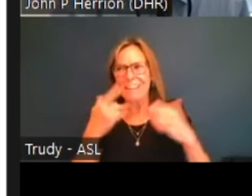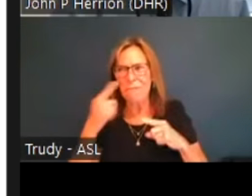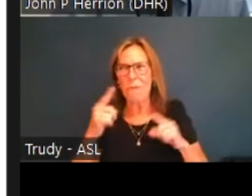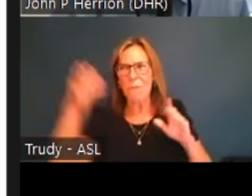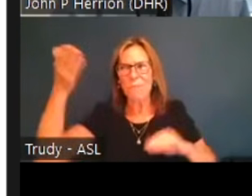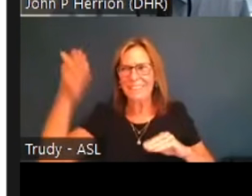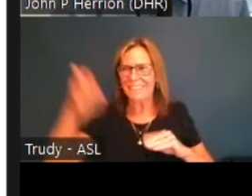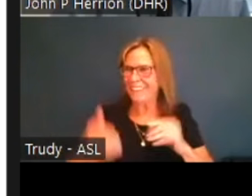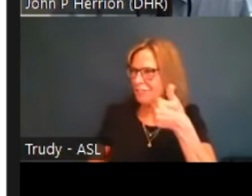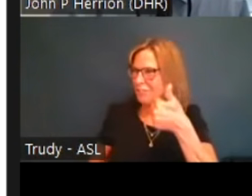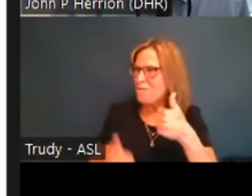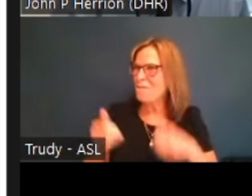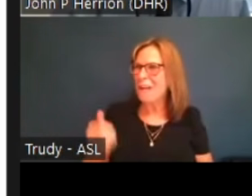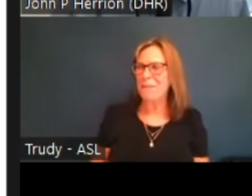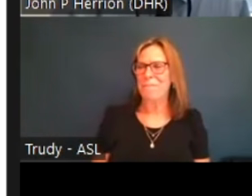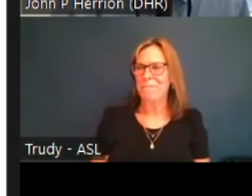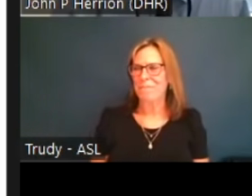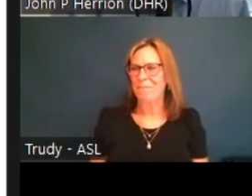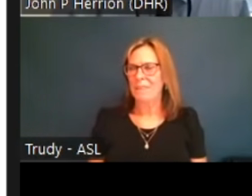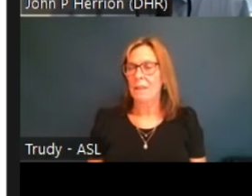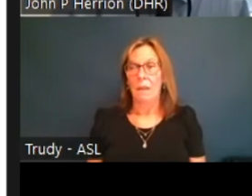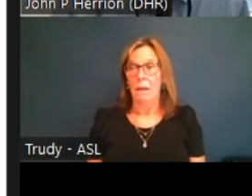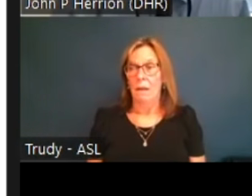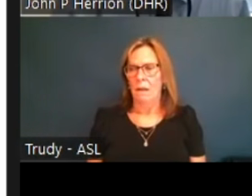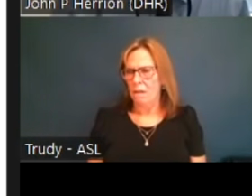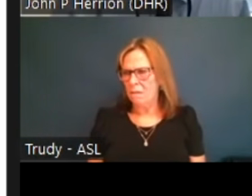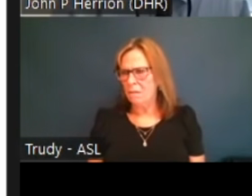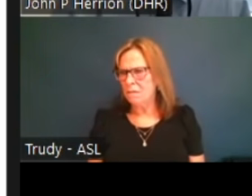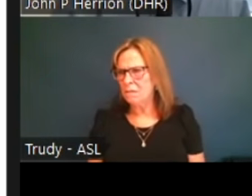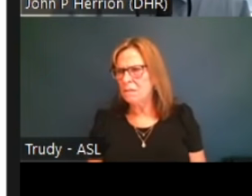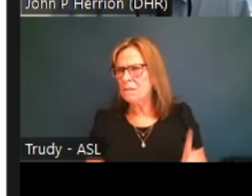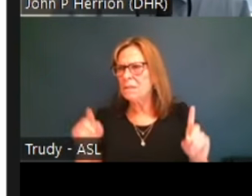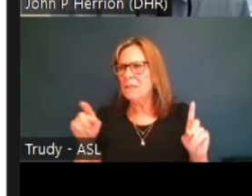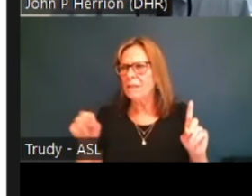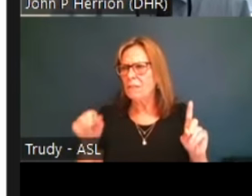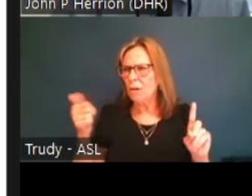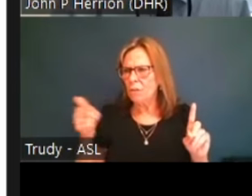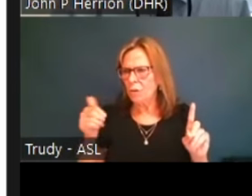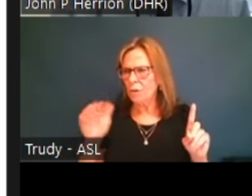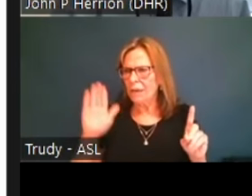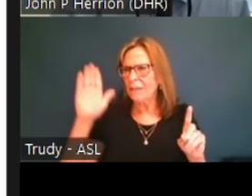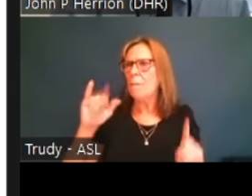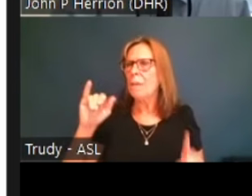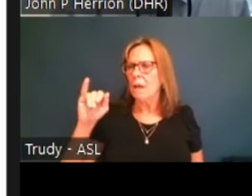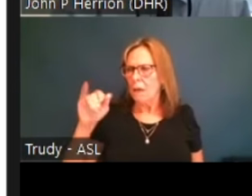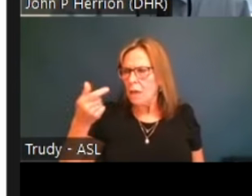had her hand up as well, Going unmute gemma,